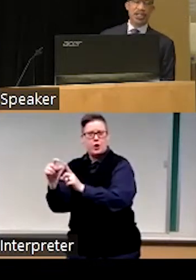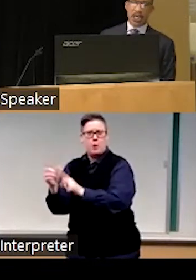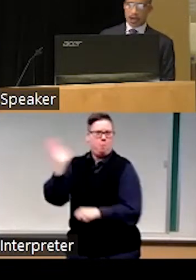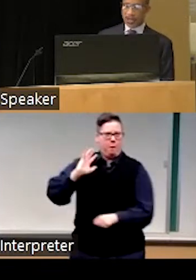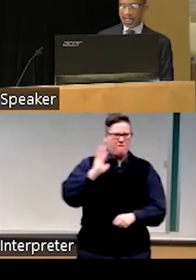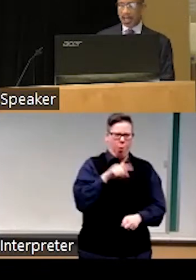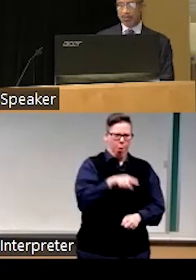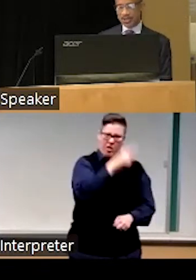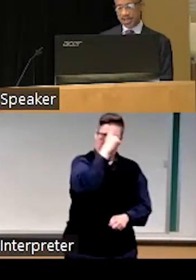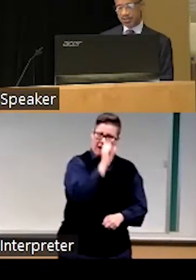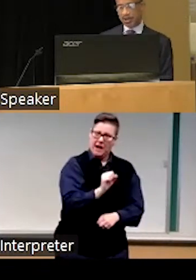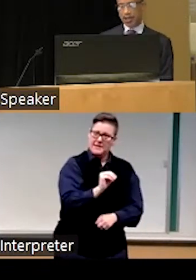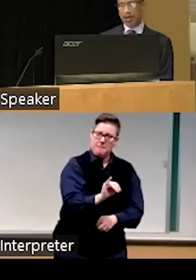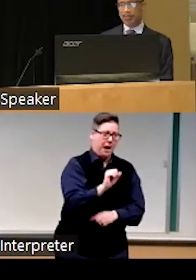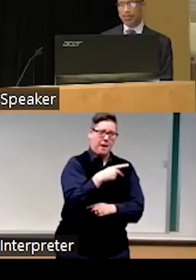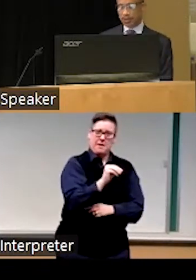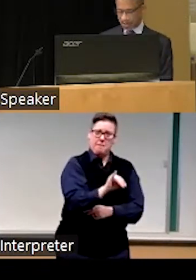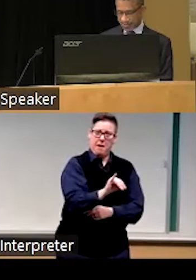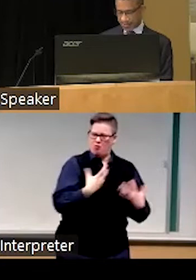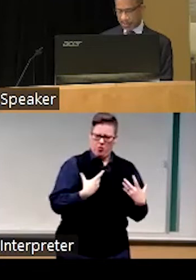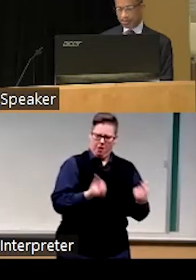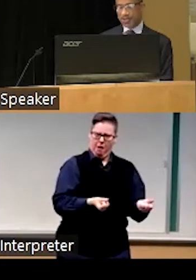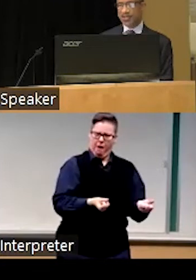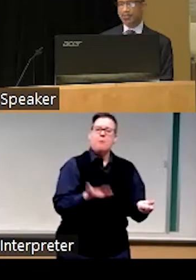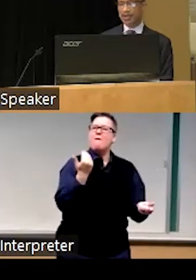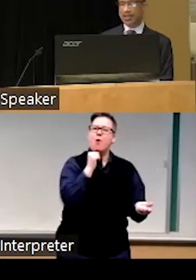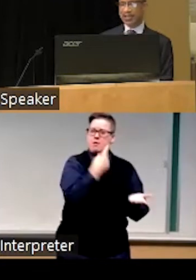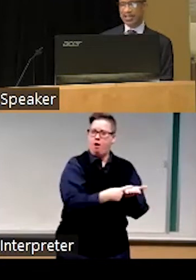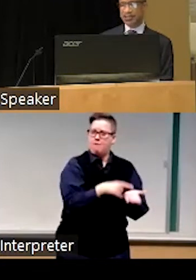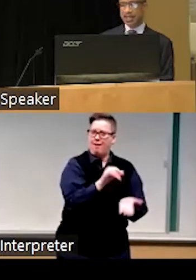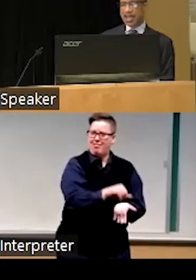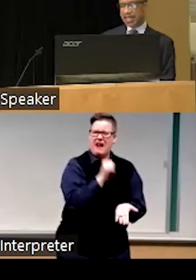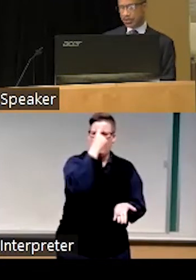uh when it came to talking about people with serious and persistent mental illnesses and